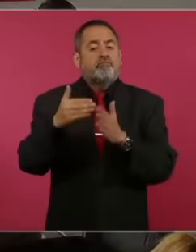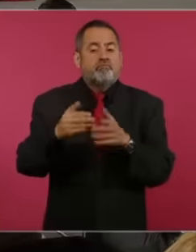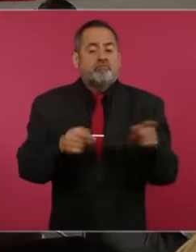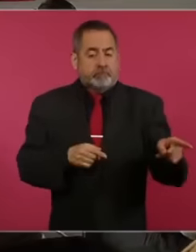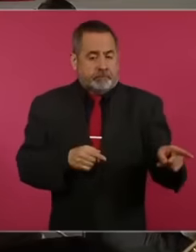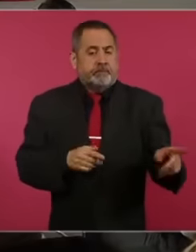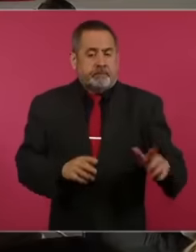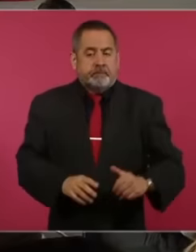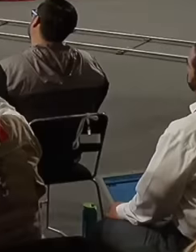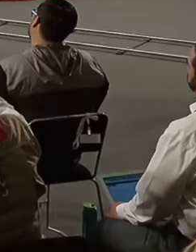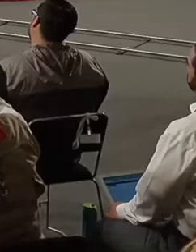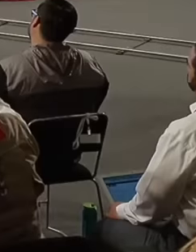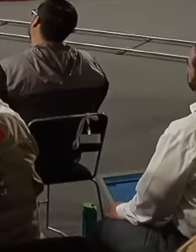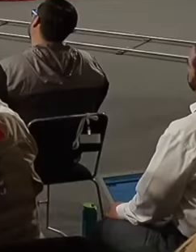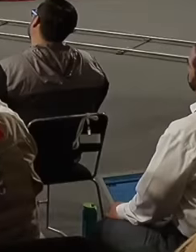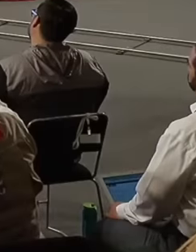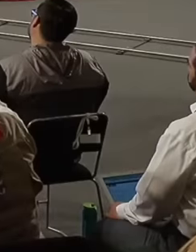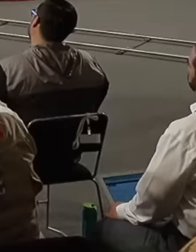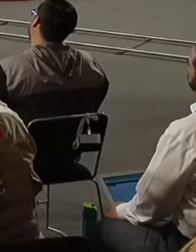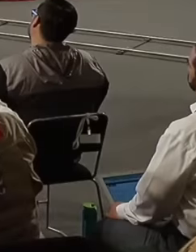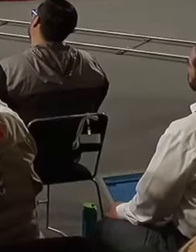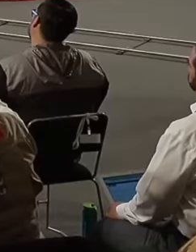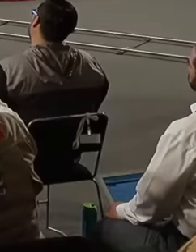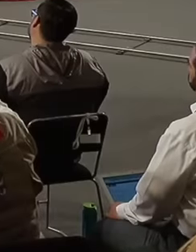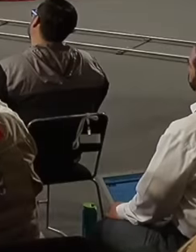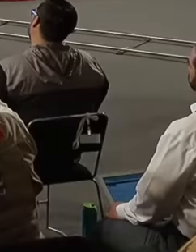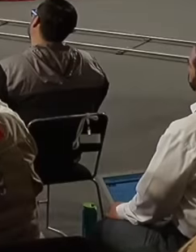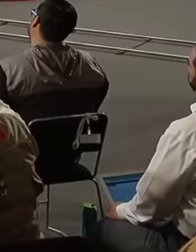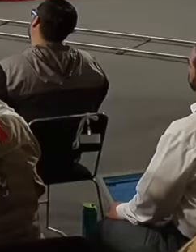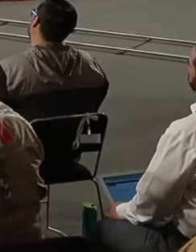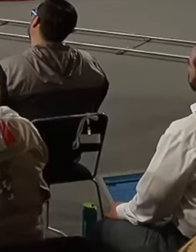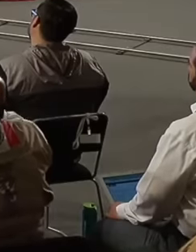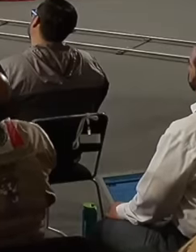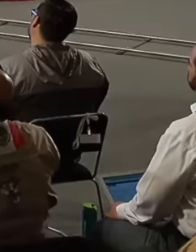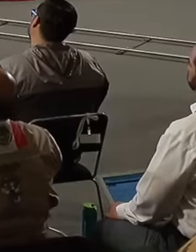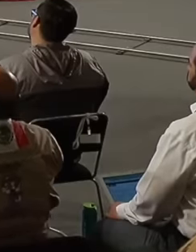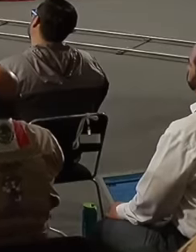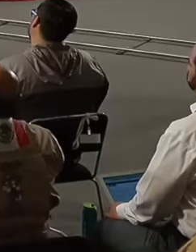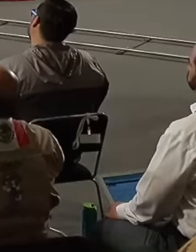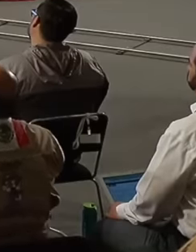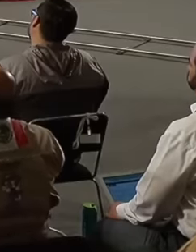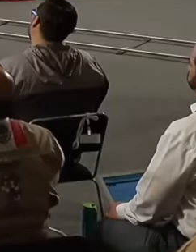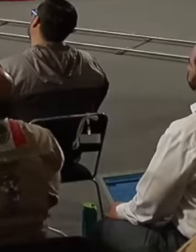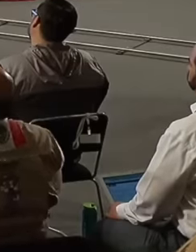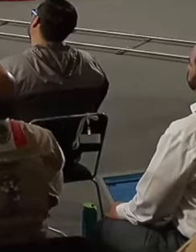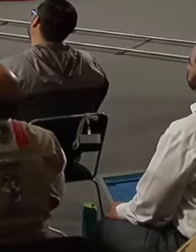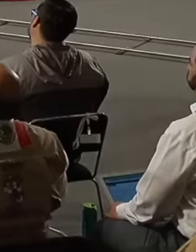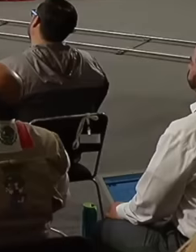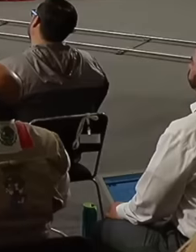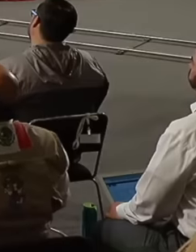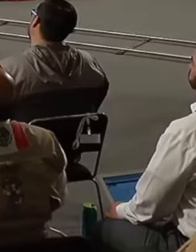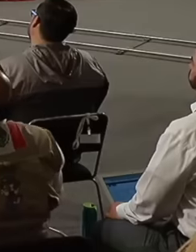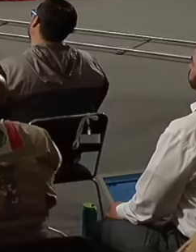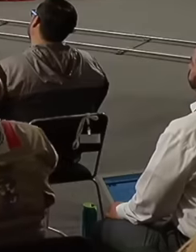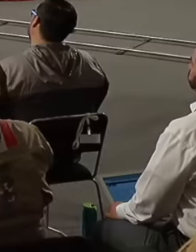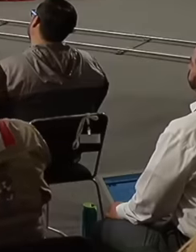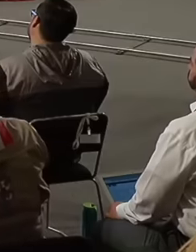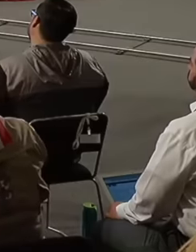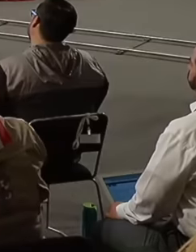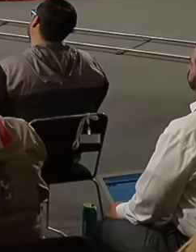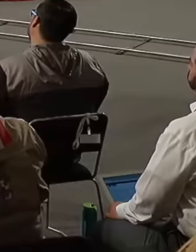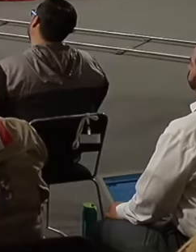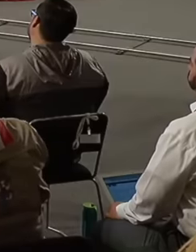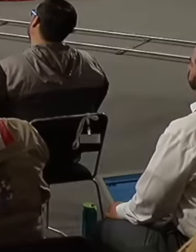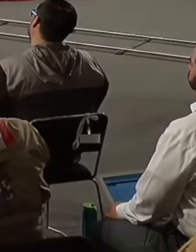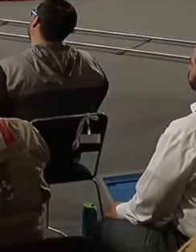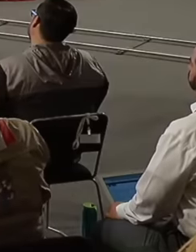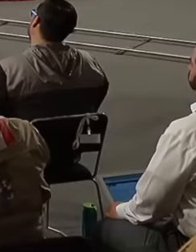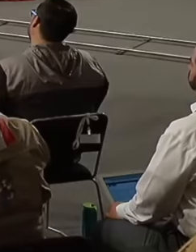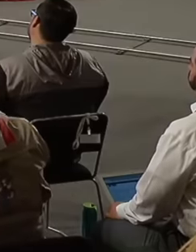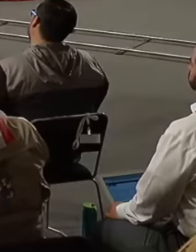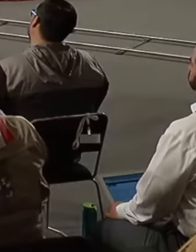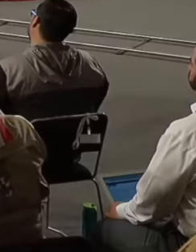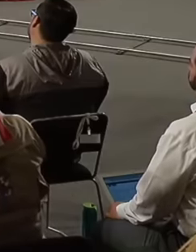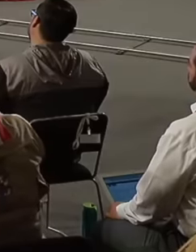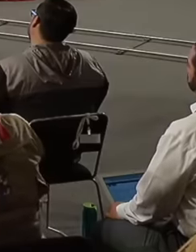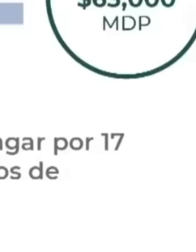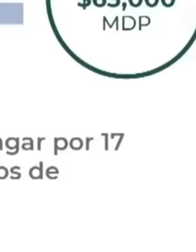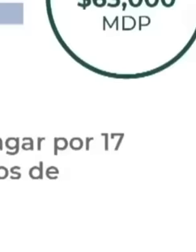due to a resolution. The next one, please, these are the total debts. These are the debts pending